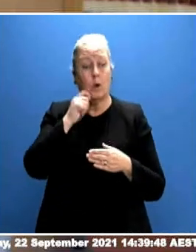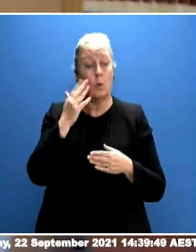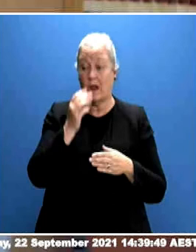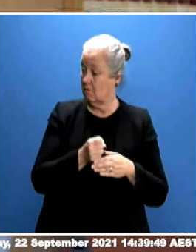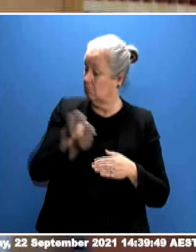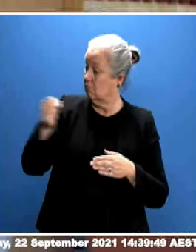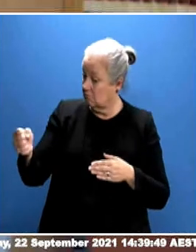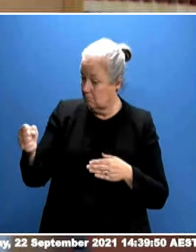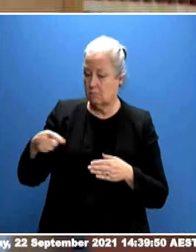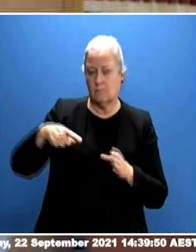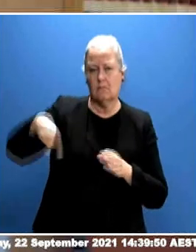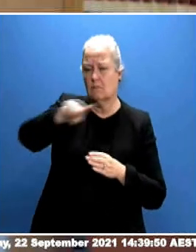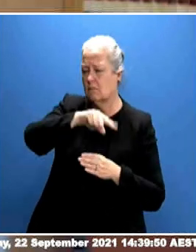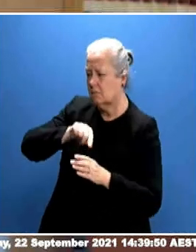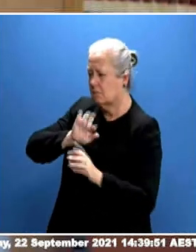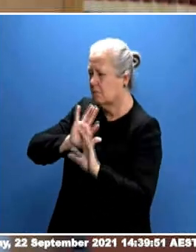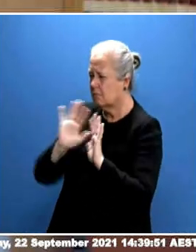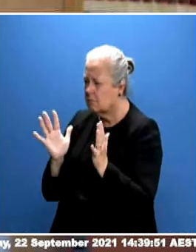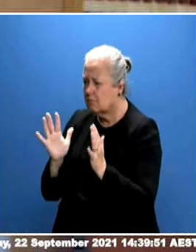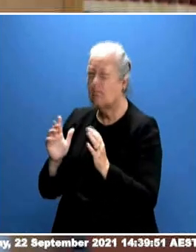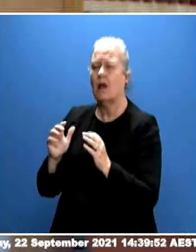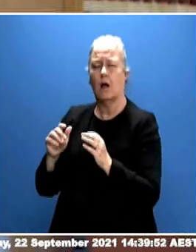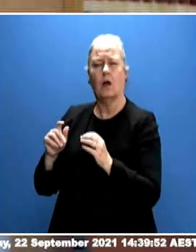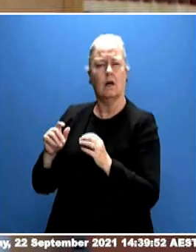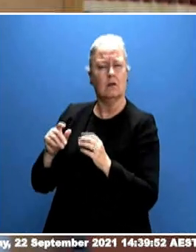We use a lot of observational measures.